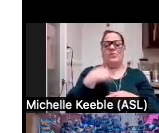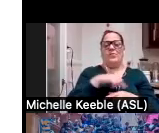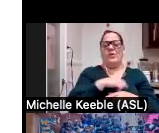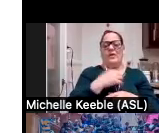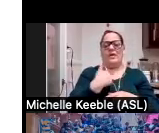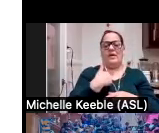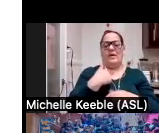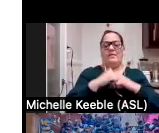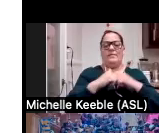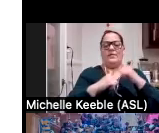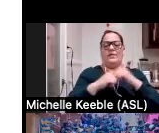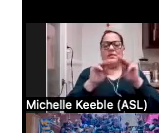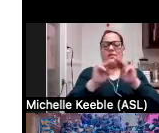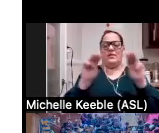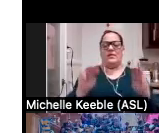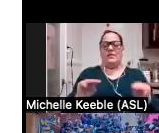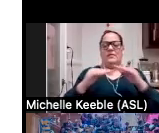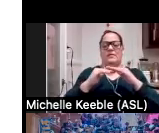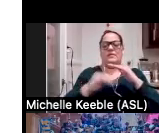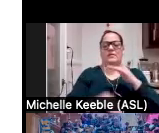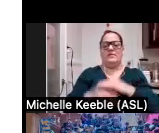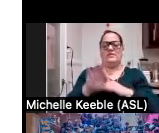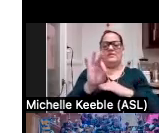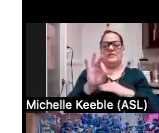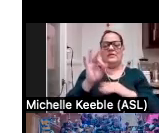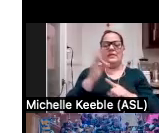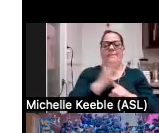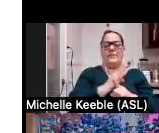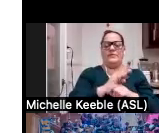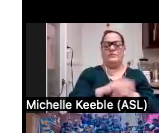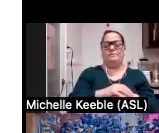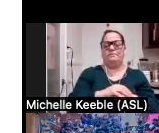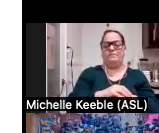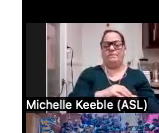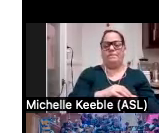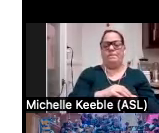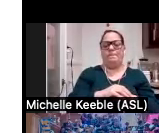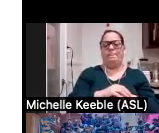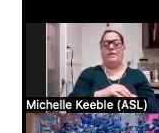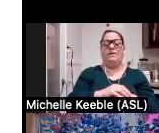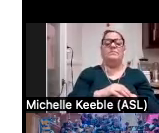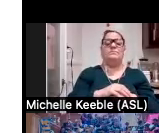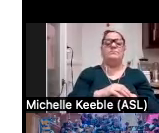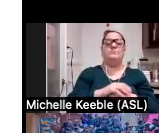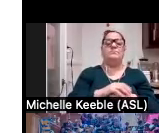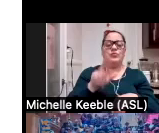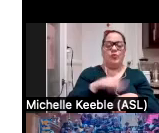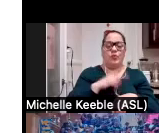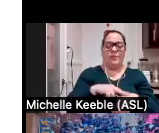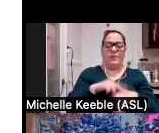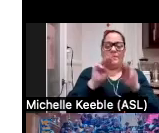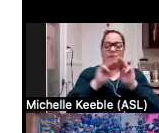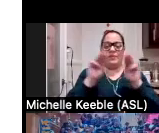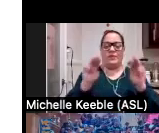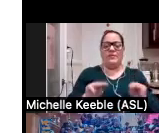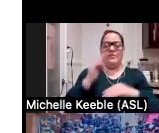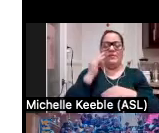a museum in less than 9 months. Um, usually building a museum from even experience and